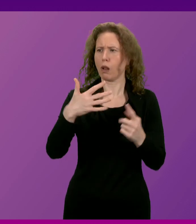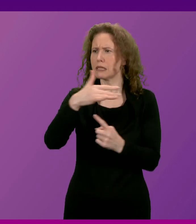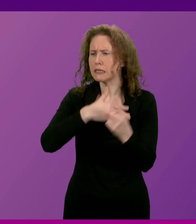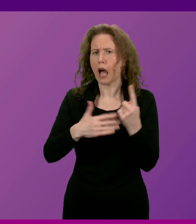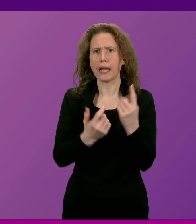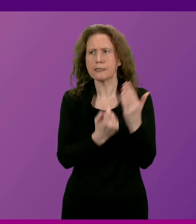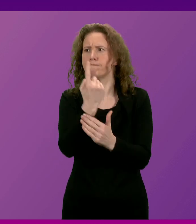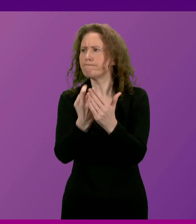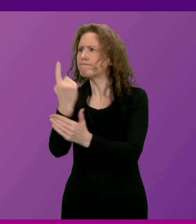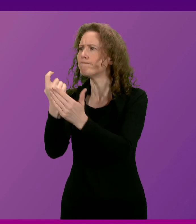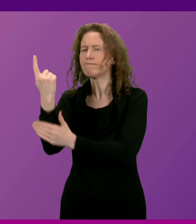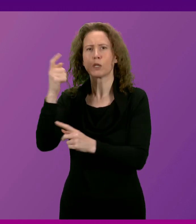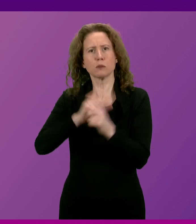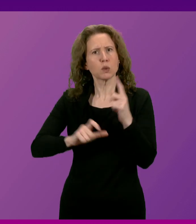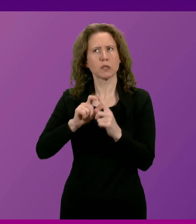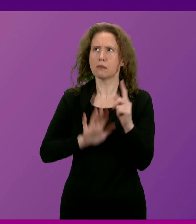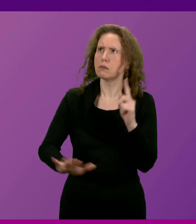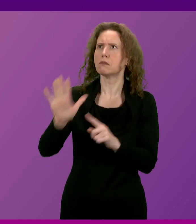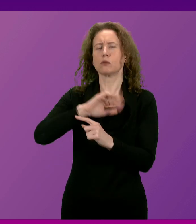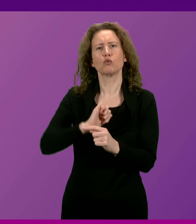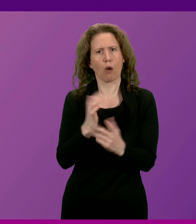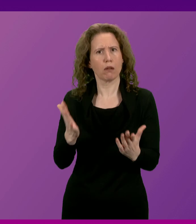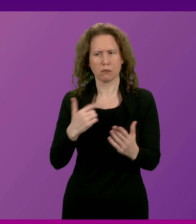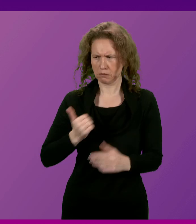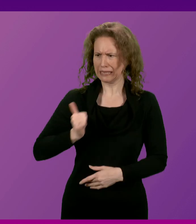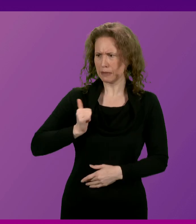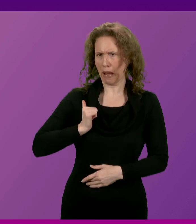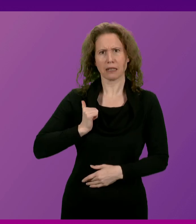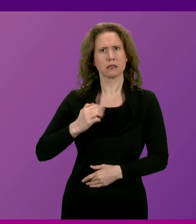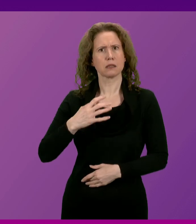and community events around the country. Indeed, I would expect ministers to do that,